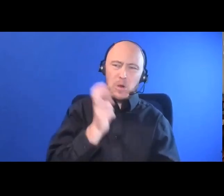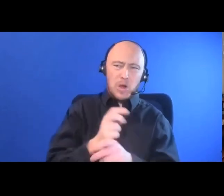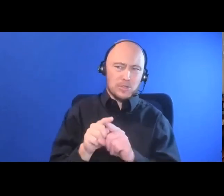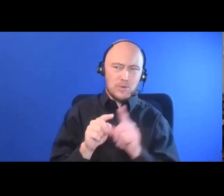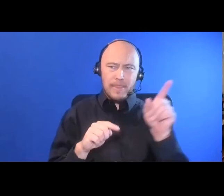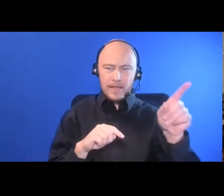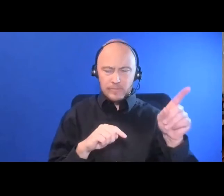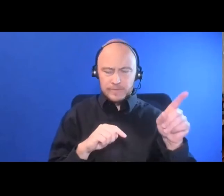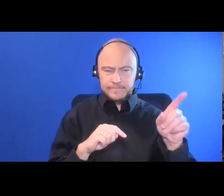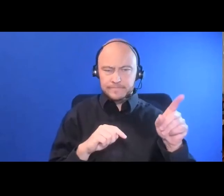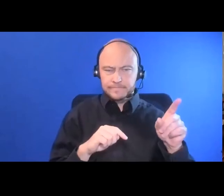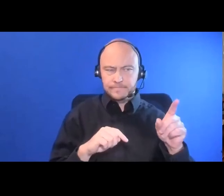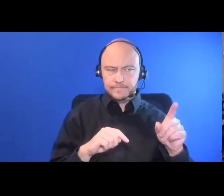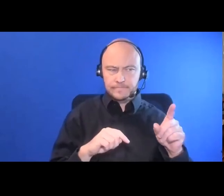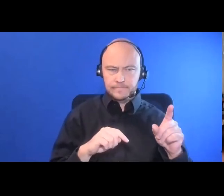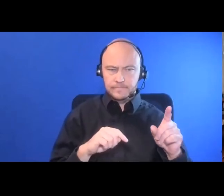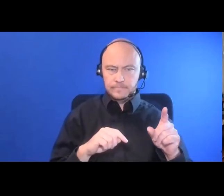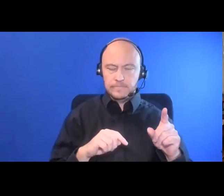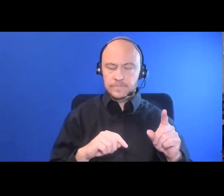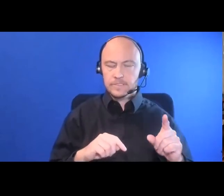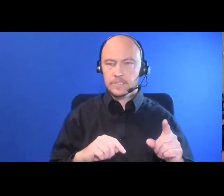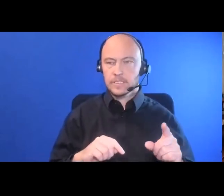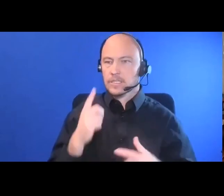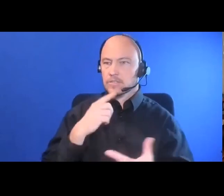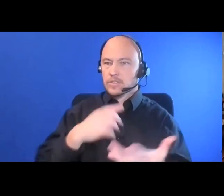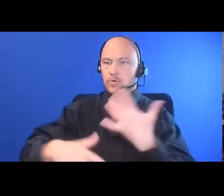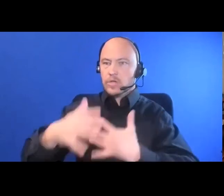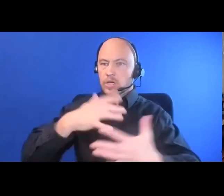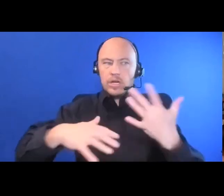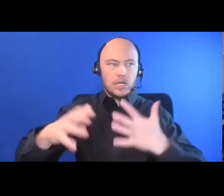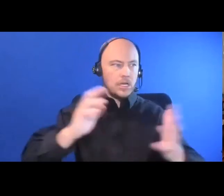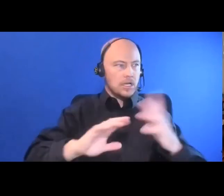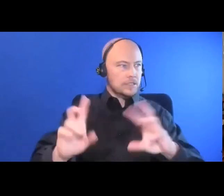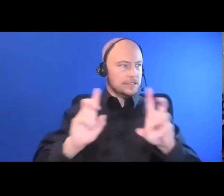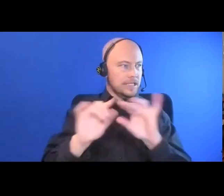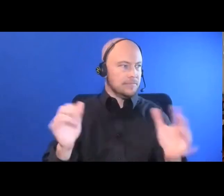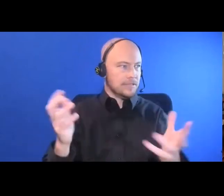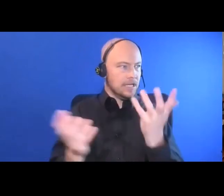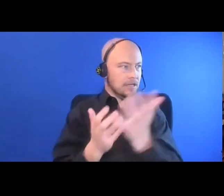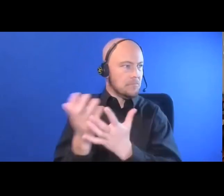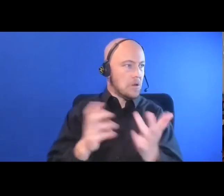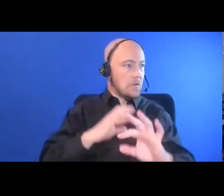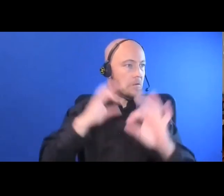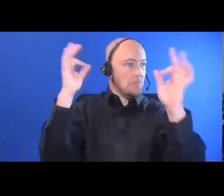And you're just interacting with other people at the same time as though nothing is happening.